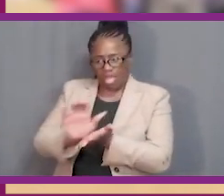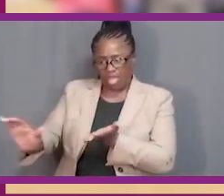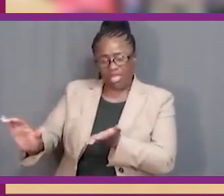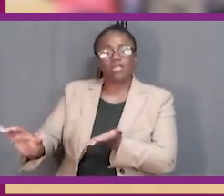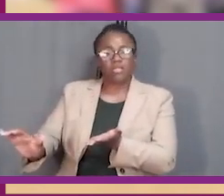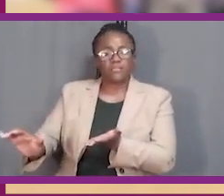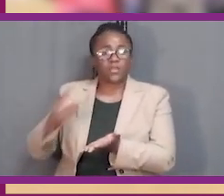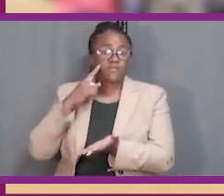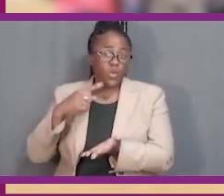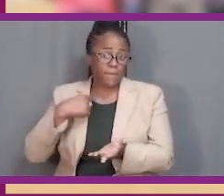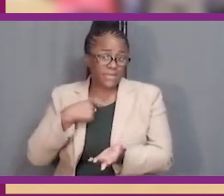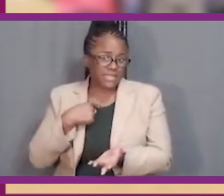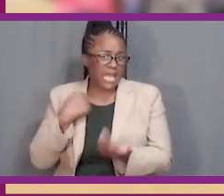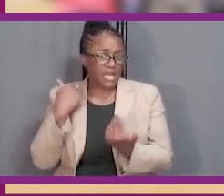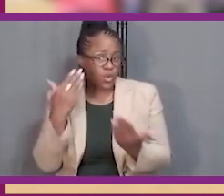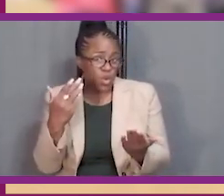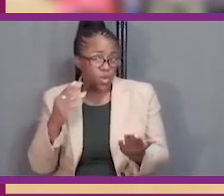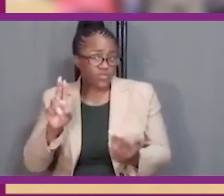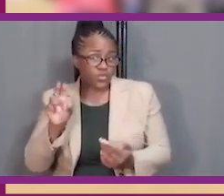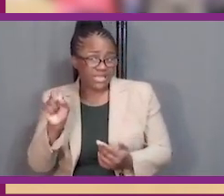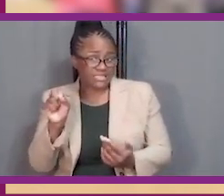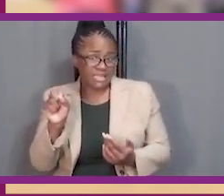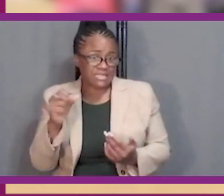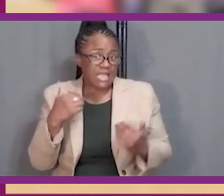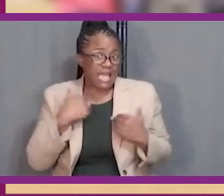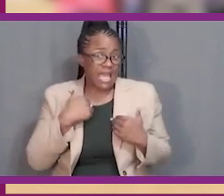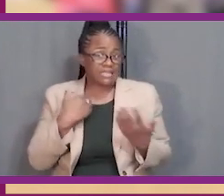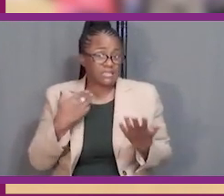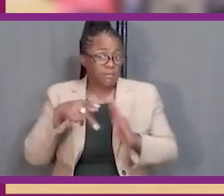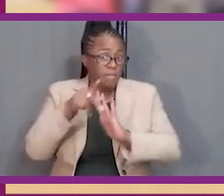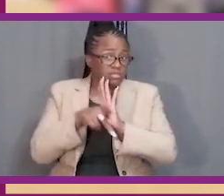place and they have implemented the same or enforced the same policies and ensuring the